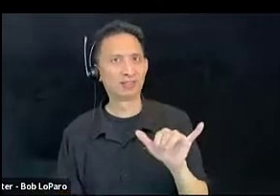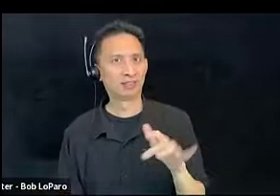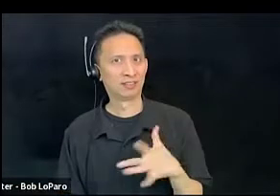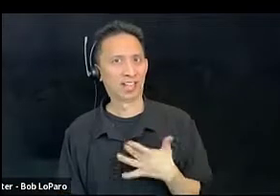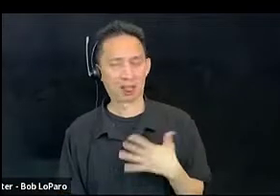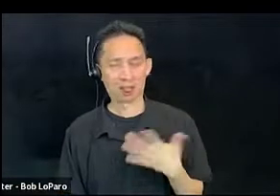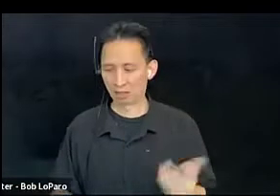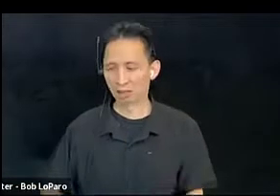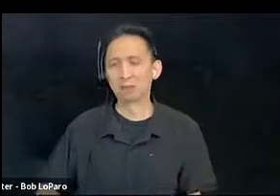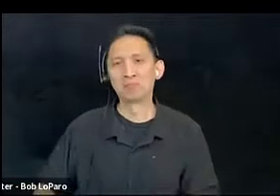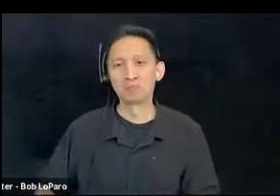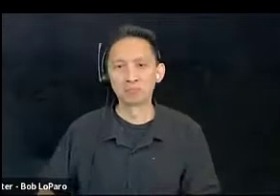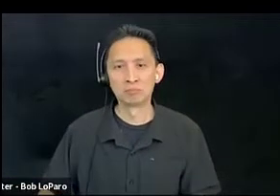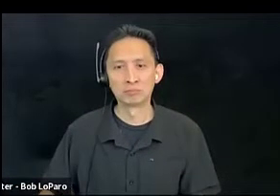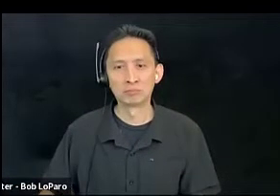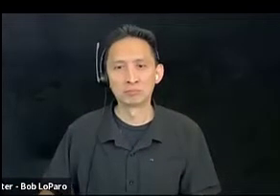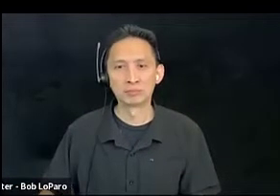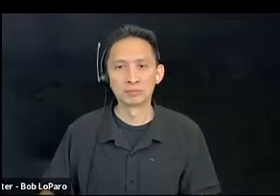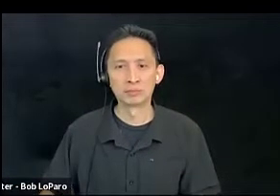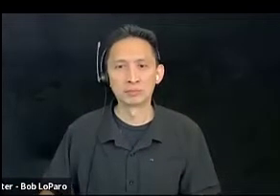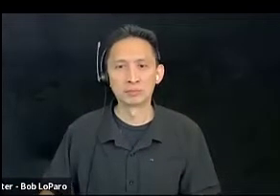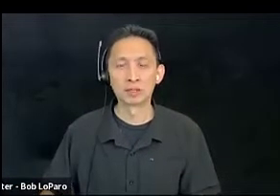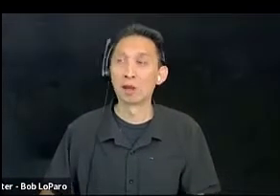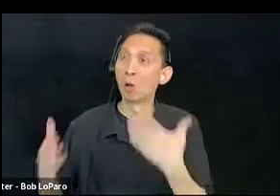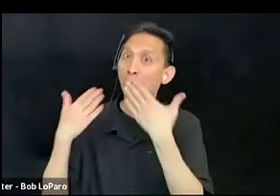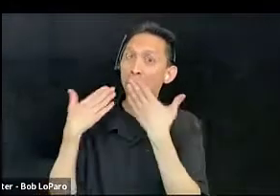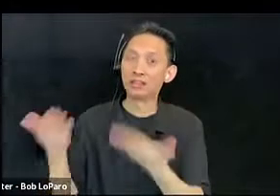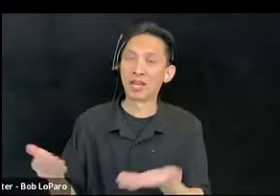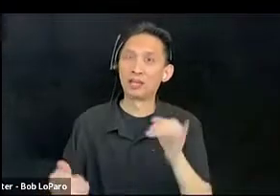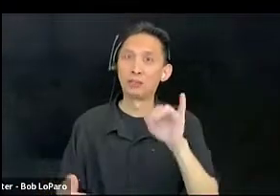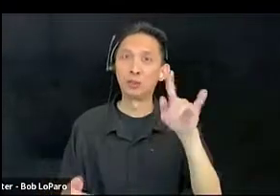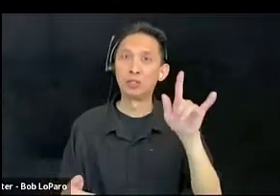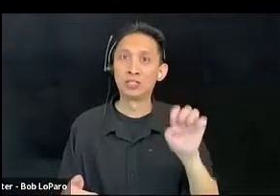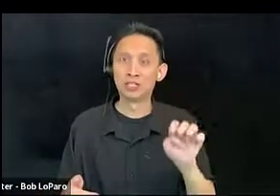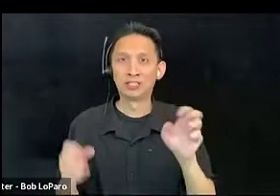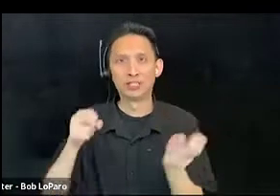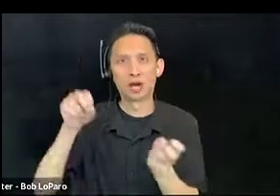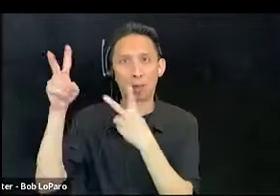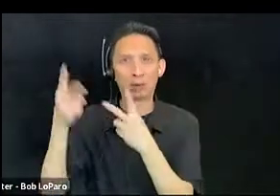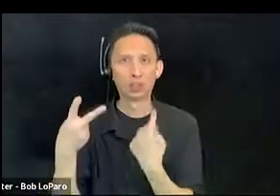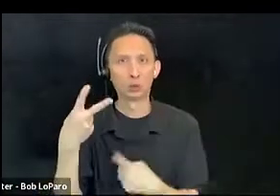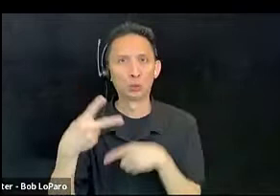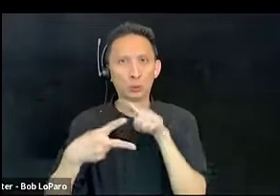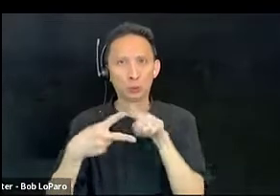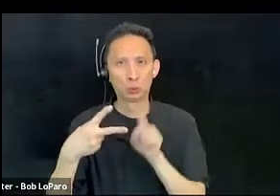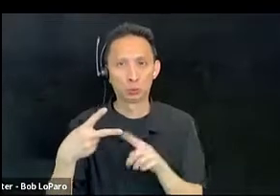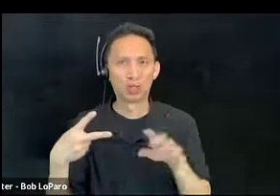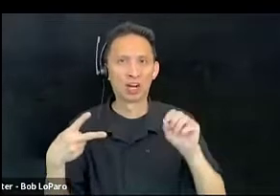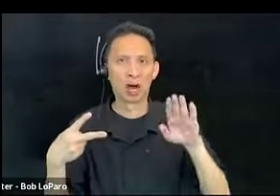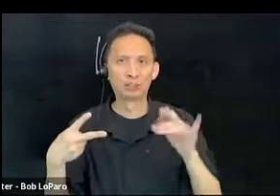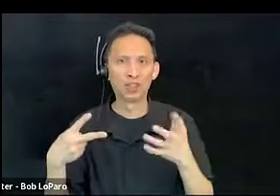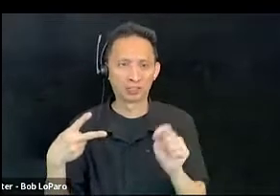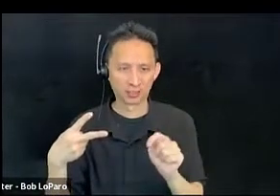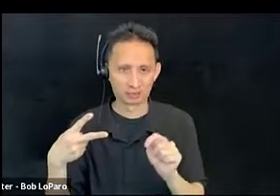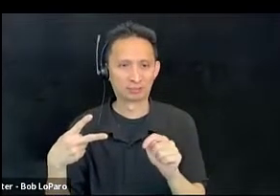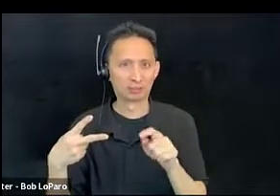And thanks so much for that, Julie, and the object communication one there too. Okay. So, concrete modes of communication